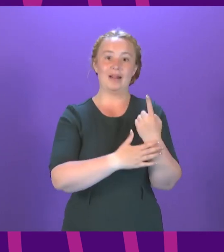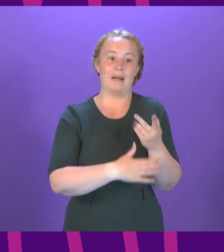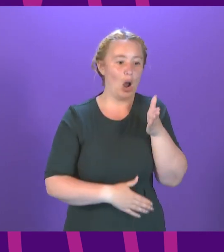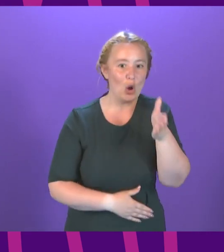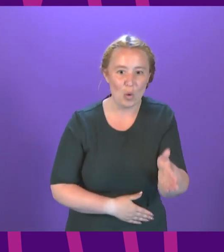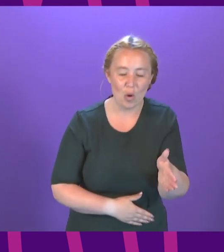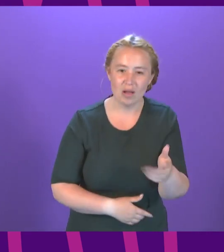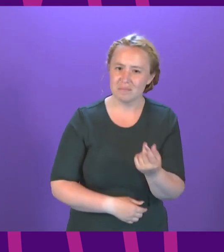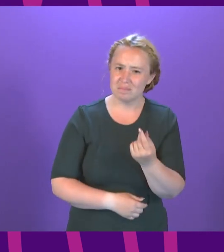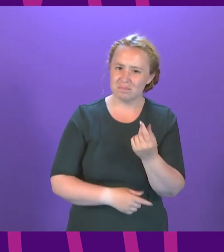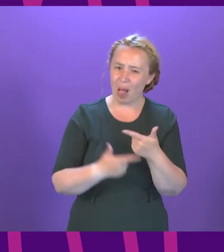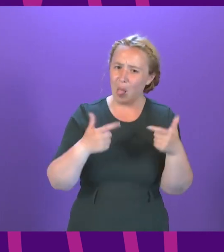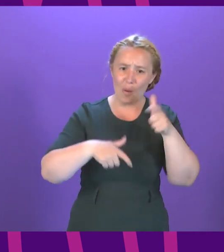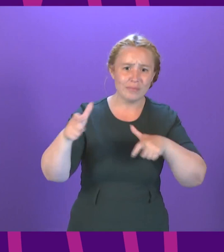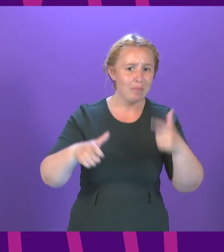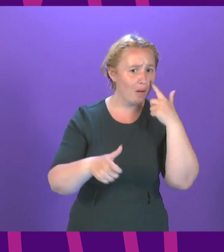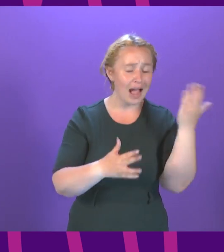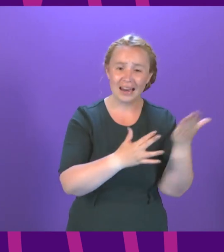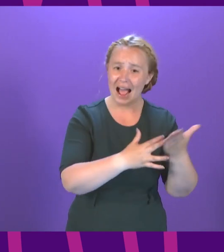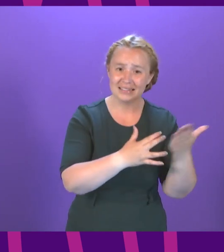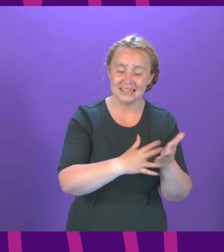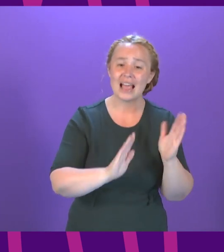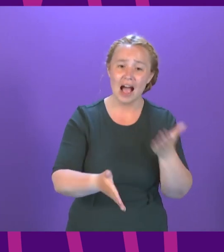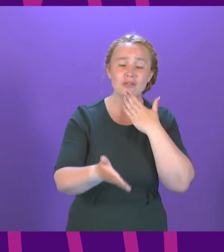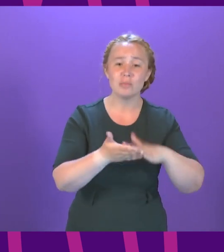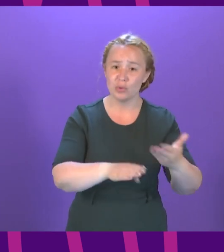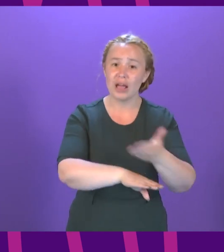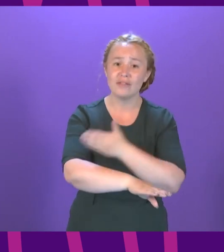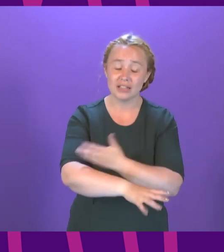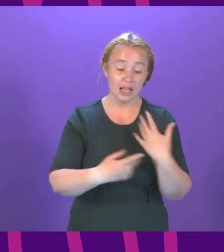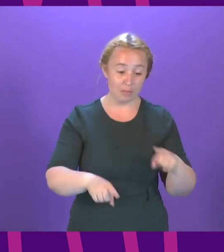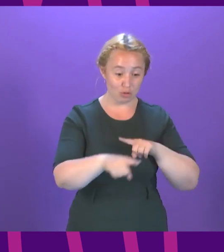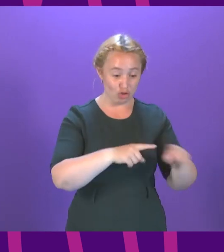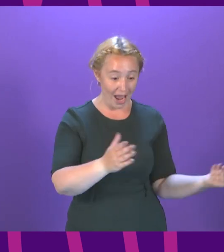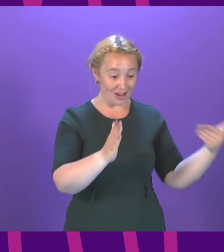access those. People have contacted me saying that they tried to access them but were told that no